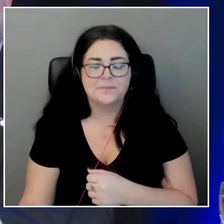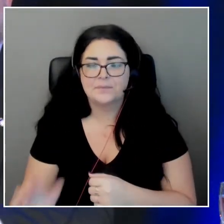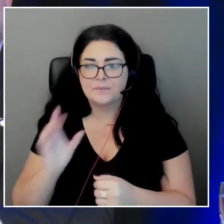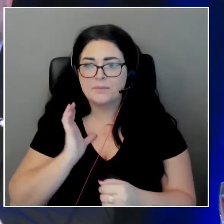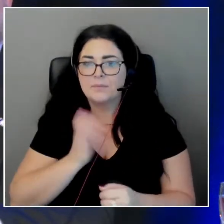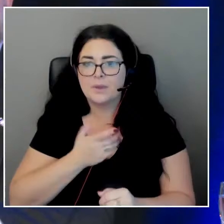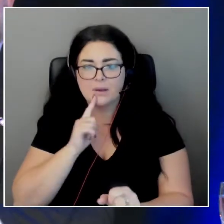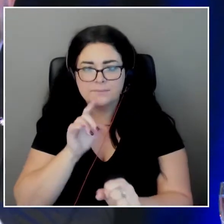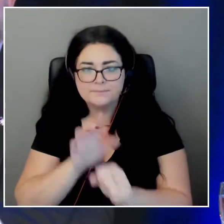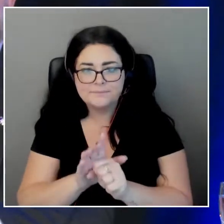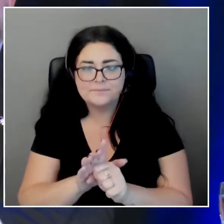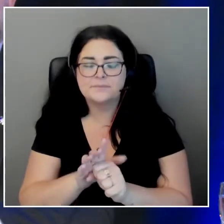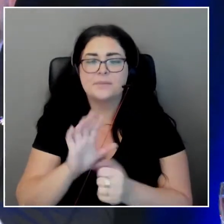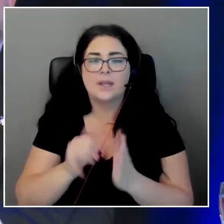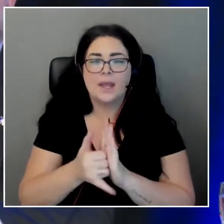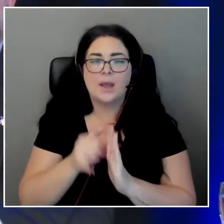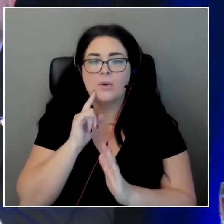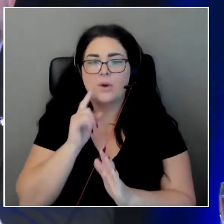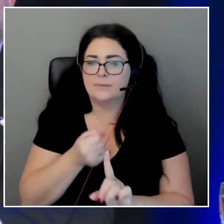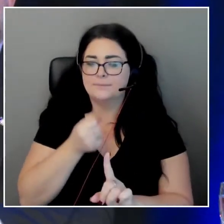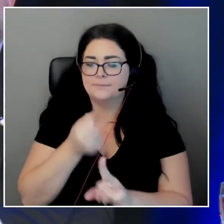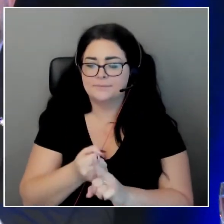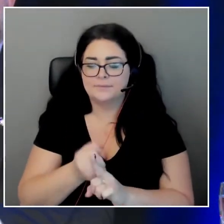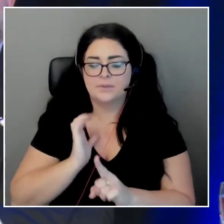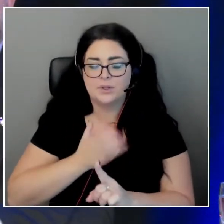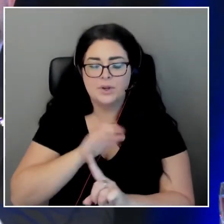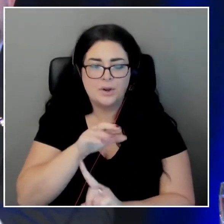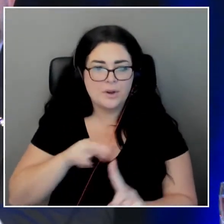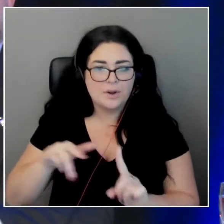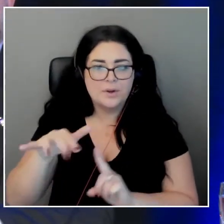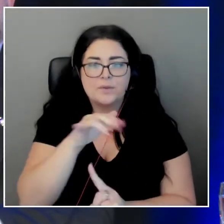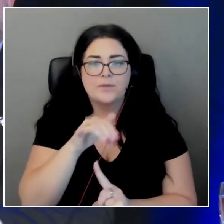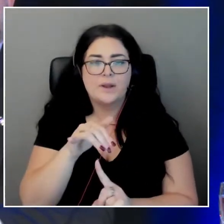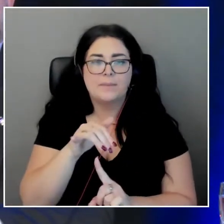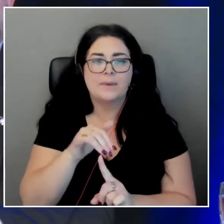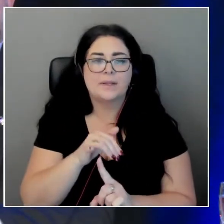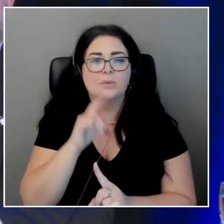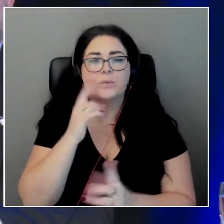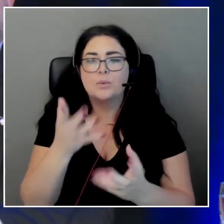on the environment with a goal of net-zero carbon emissions by 2050.